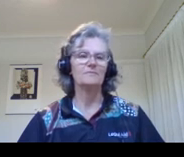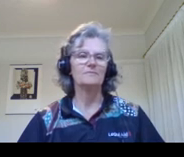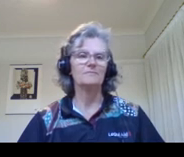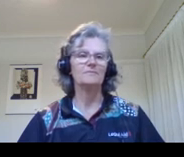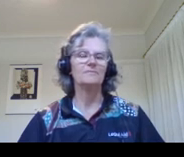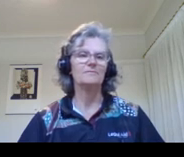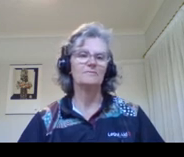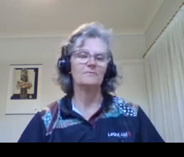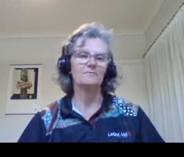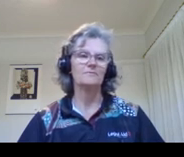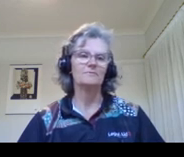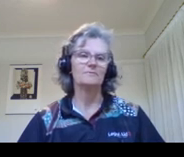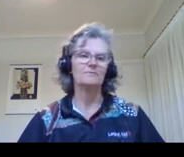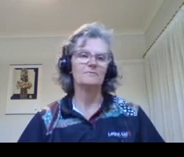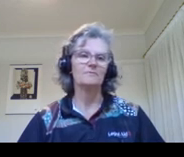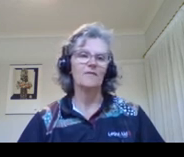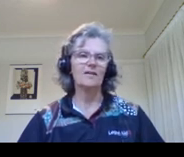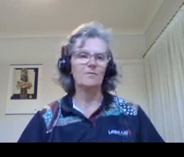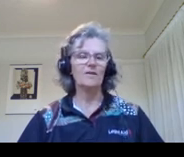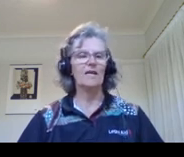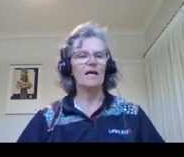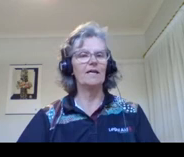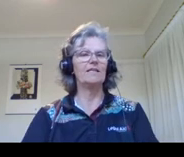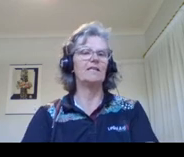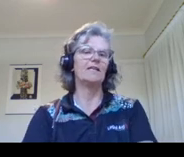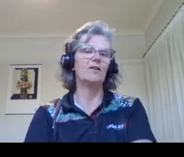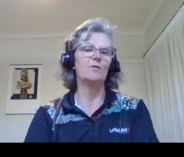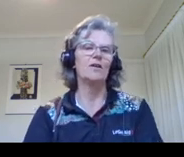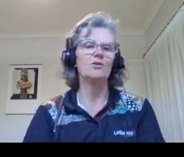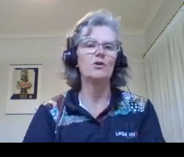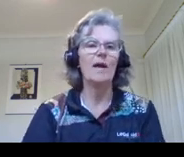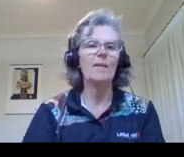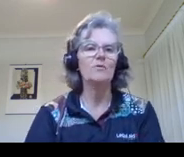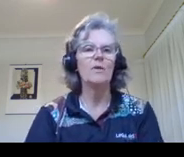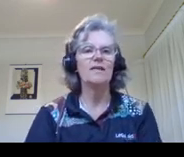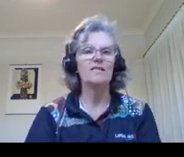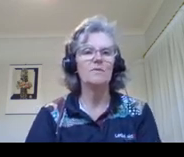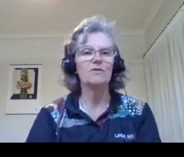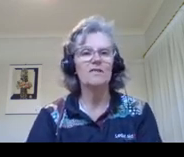take a look on the screen that can be hard Lydia though with those new apple ones because they're